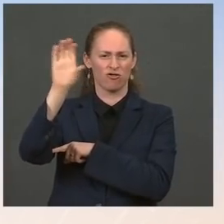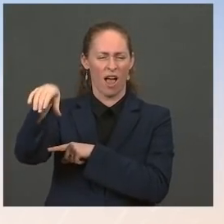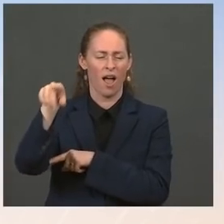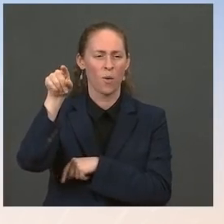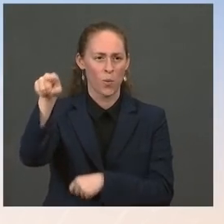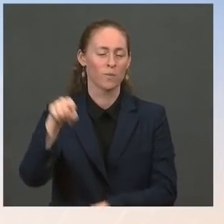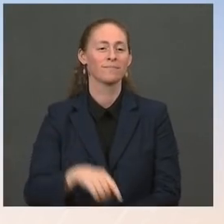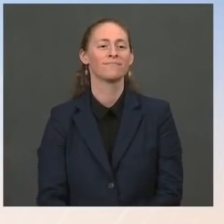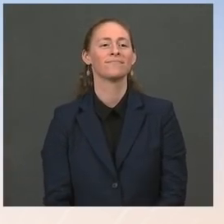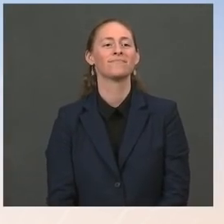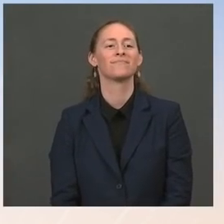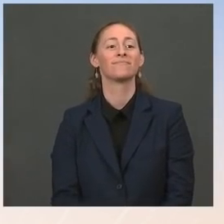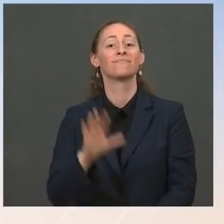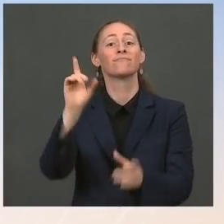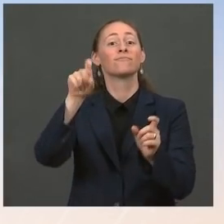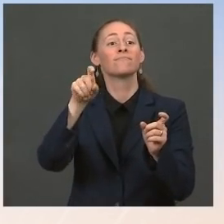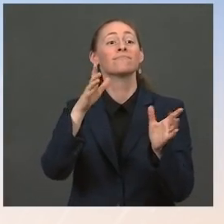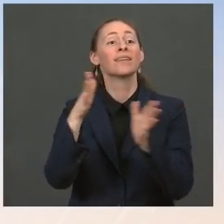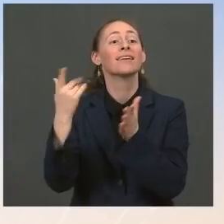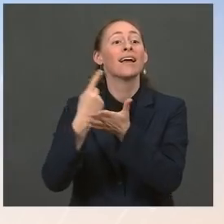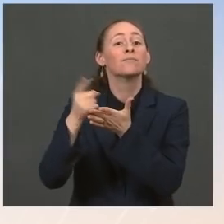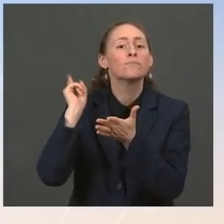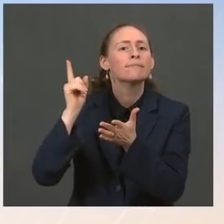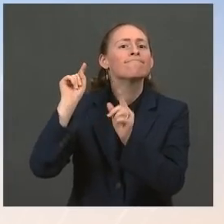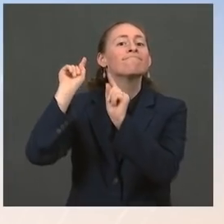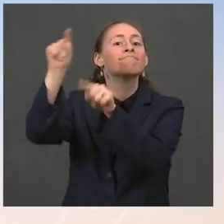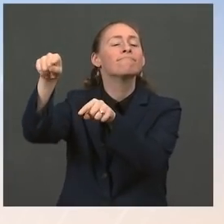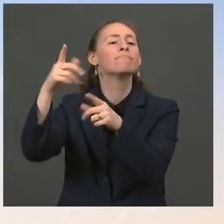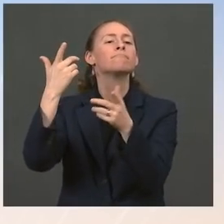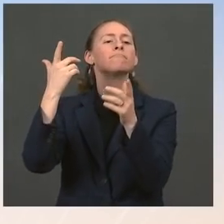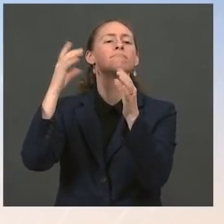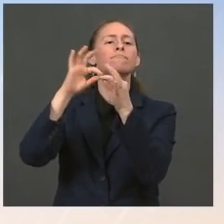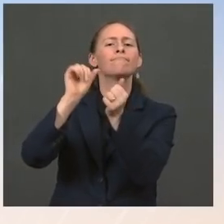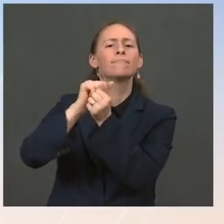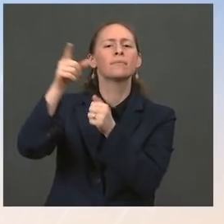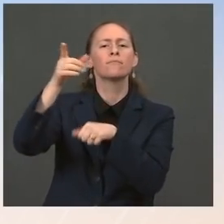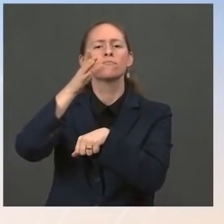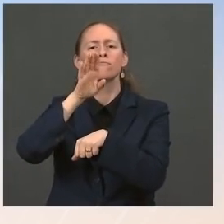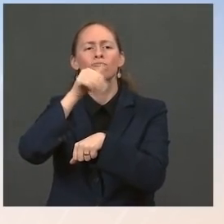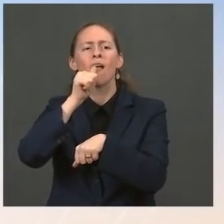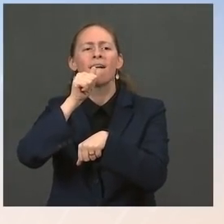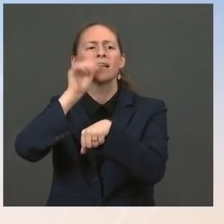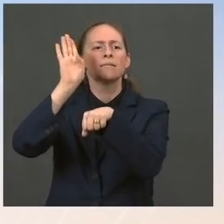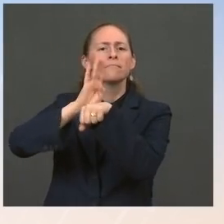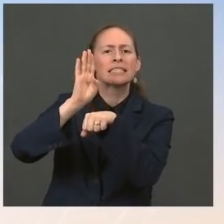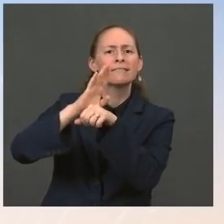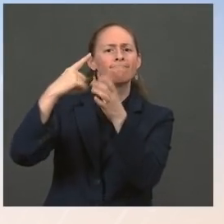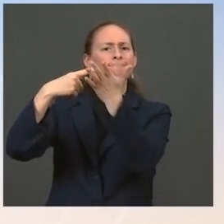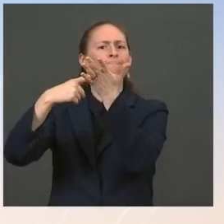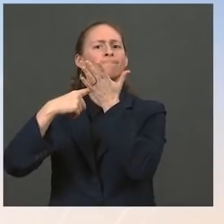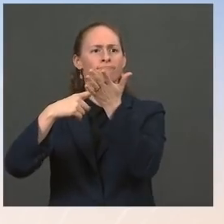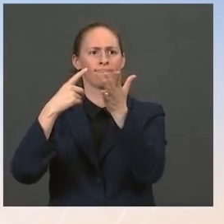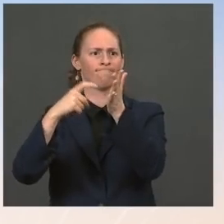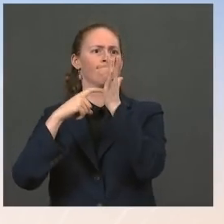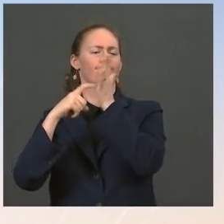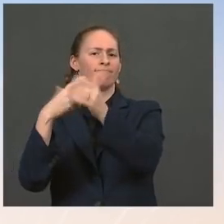to meet with public and private sector leaders who have implemented vaccination requirements. The President will visit with a company local to the Chicago area